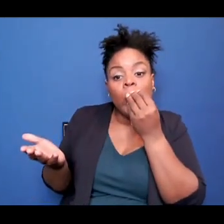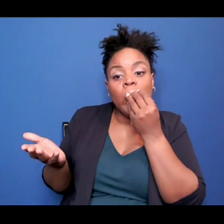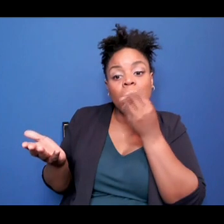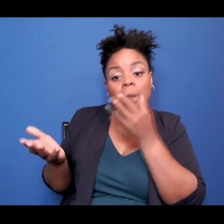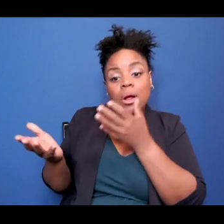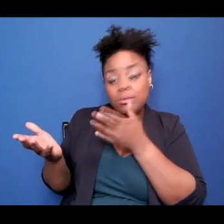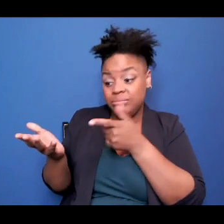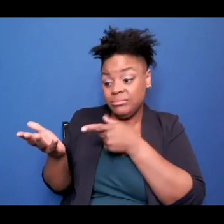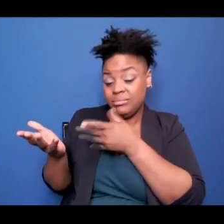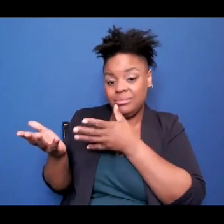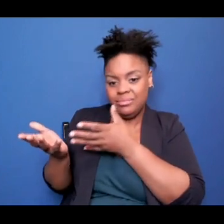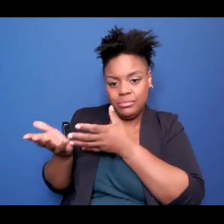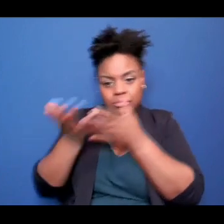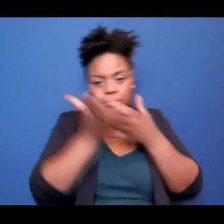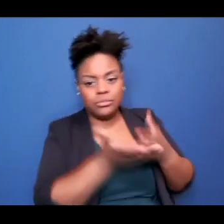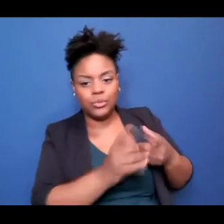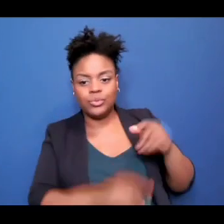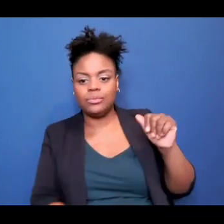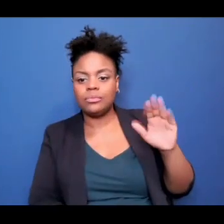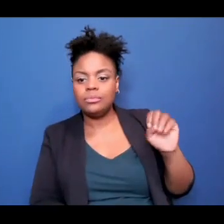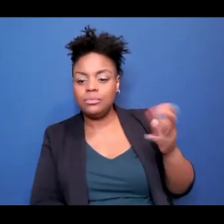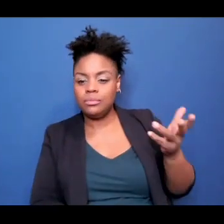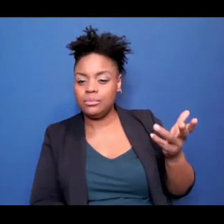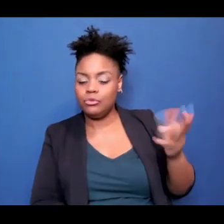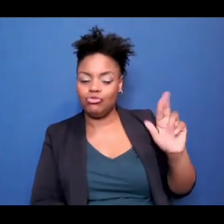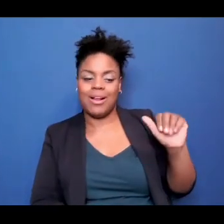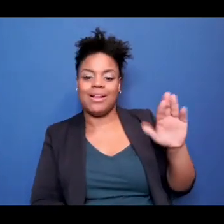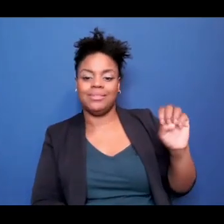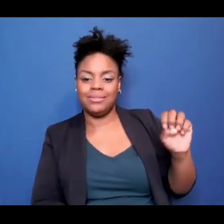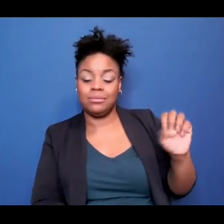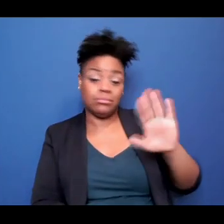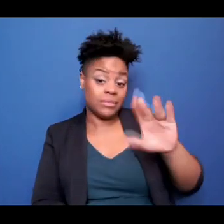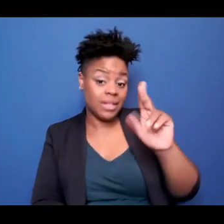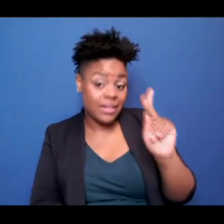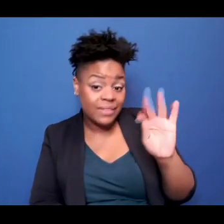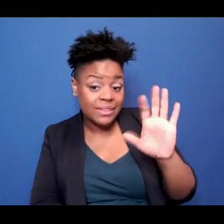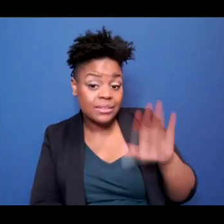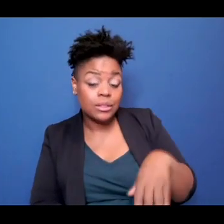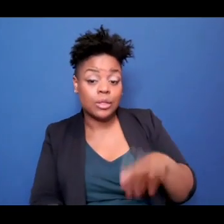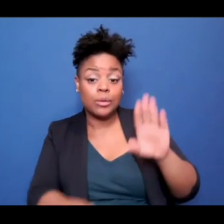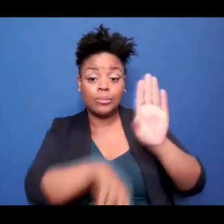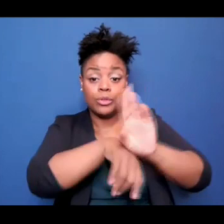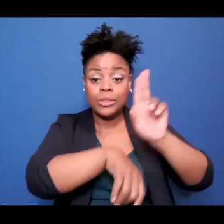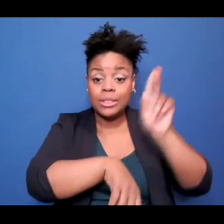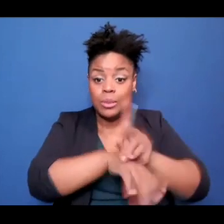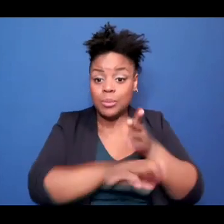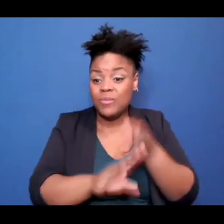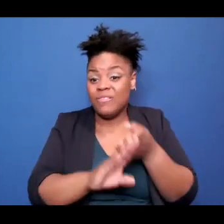NEXT NEXT SLIDE. KFC AND BURGER KING BOTH PRECEDED McDONALD'S BUT THEY